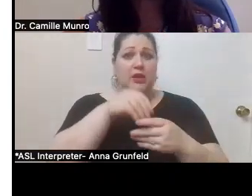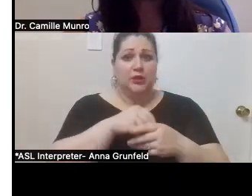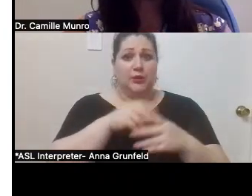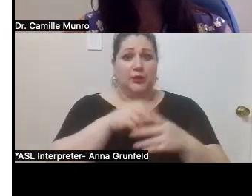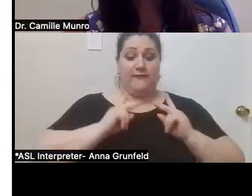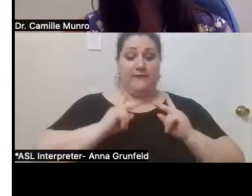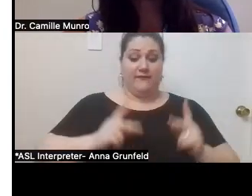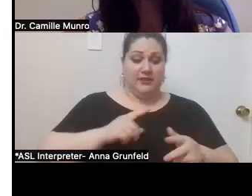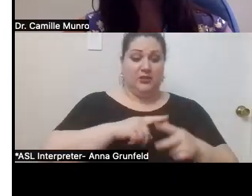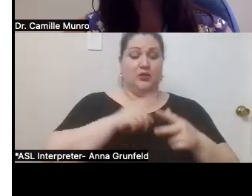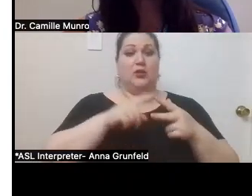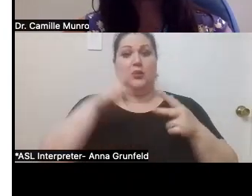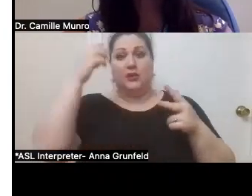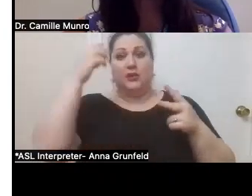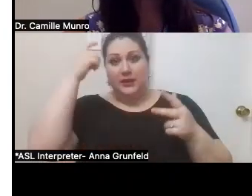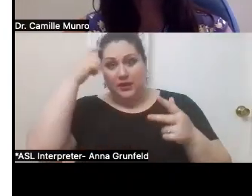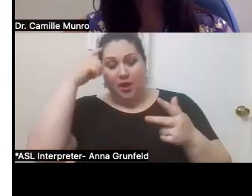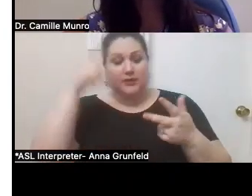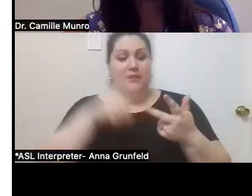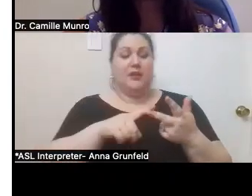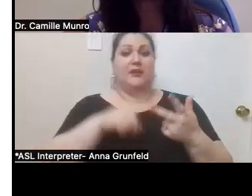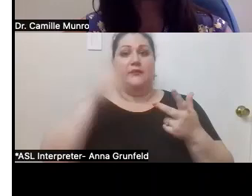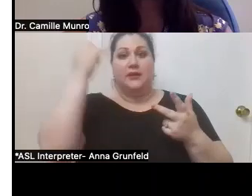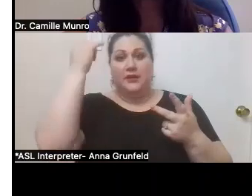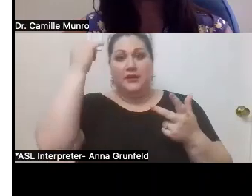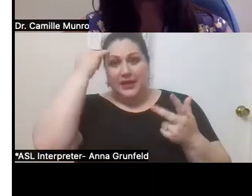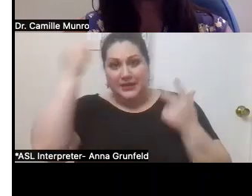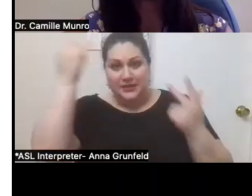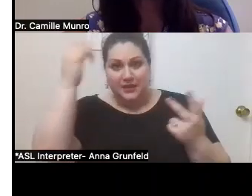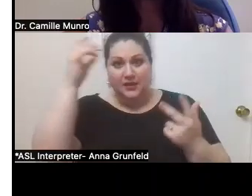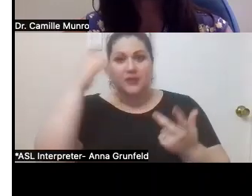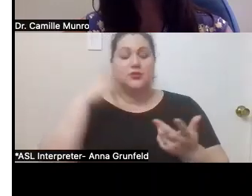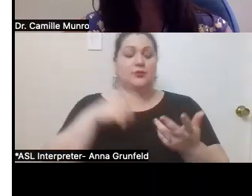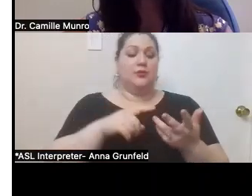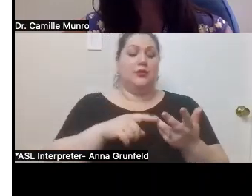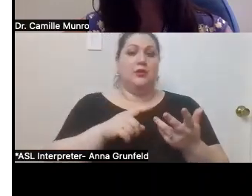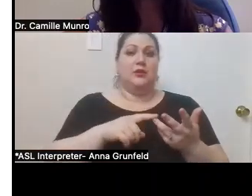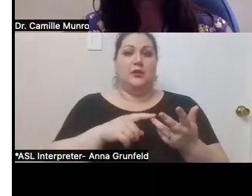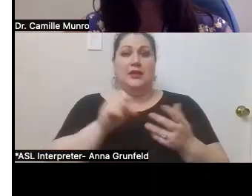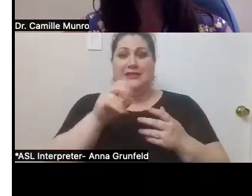learning, communication, or sensory impairment, or a functional limitation,